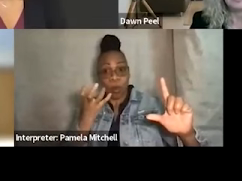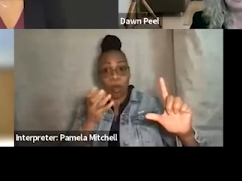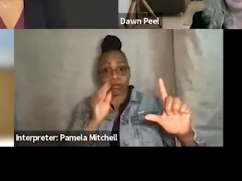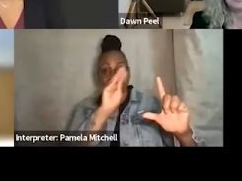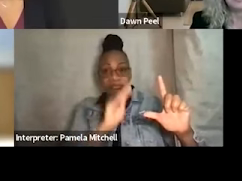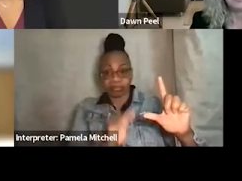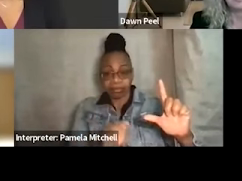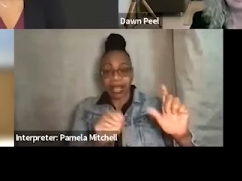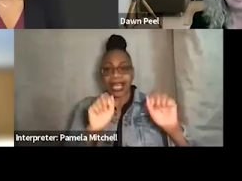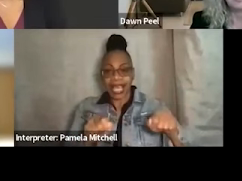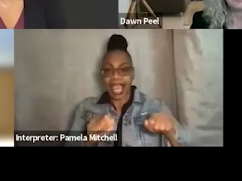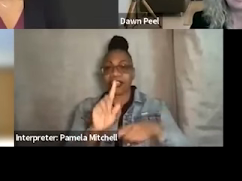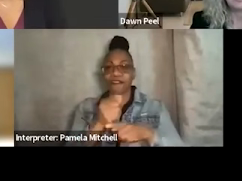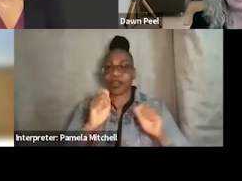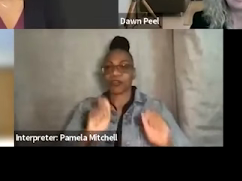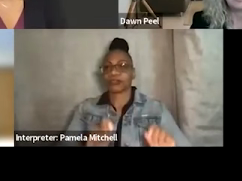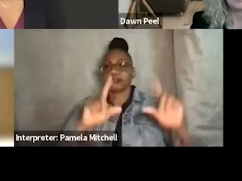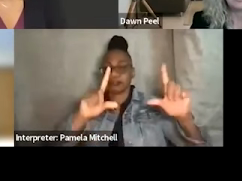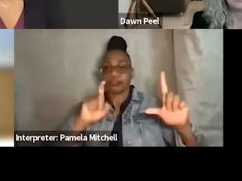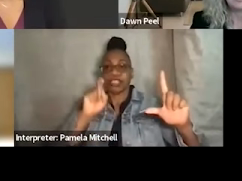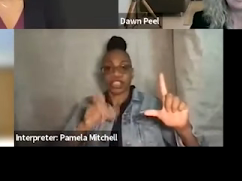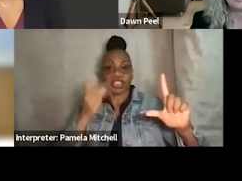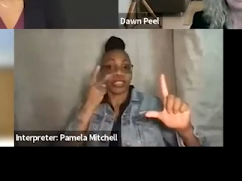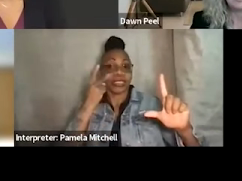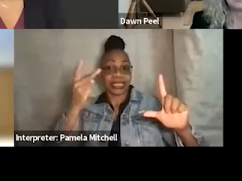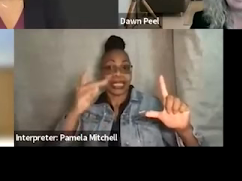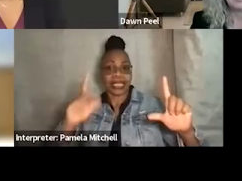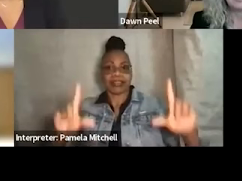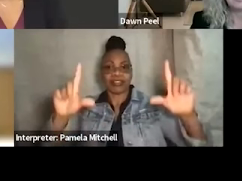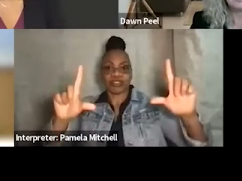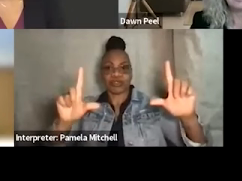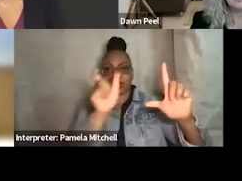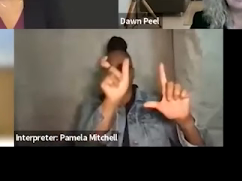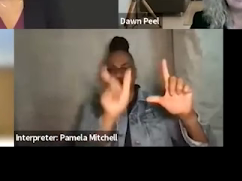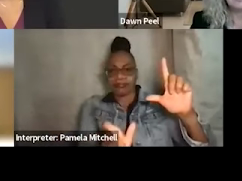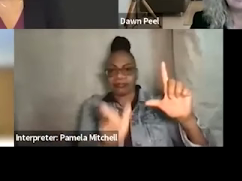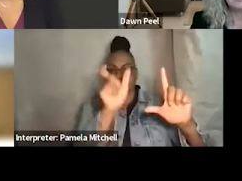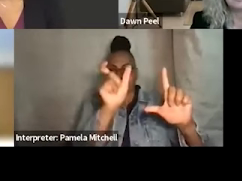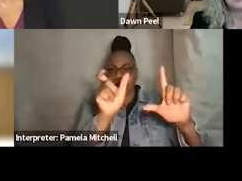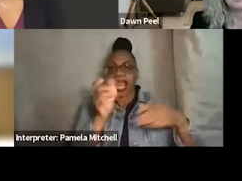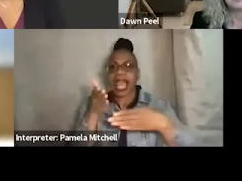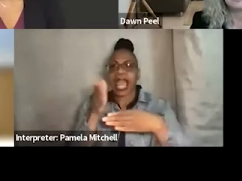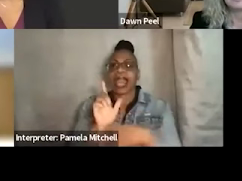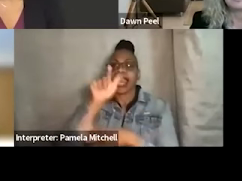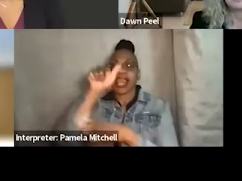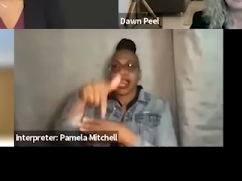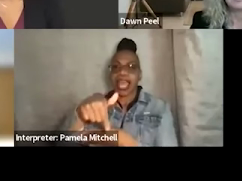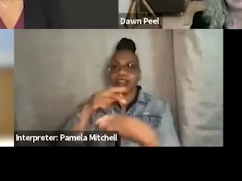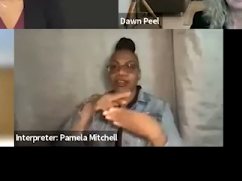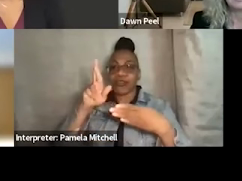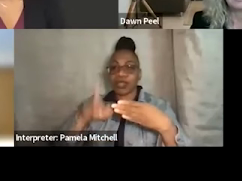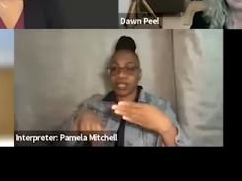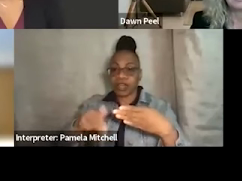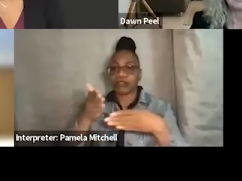And the first one should have just popped up on your screen. And we'll be sharing the results from that in just a couple of minutes.